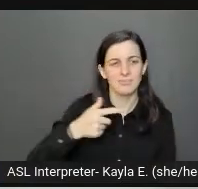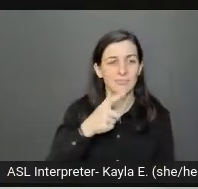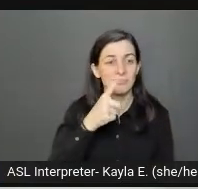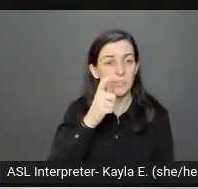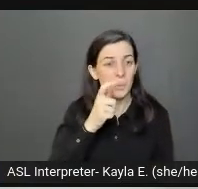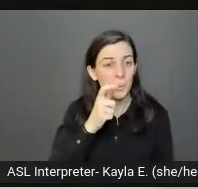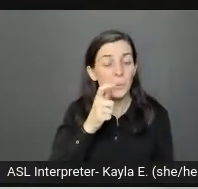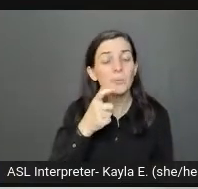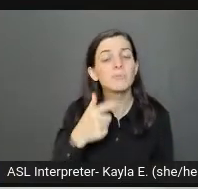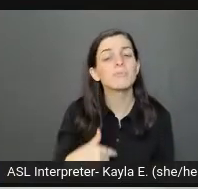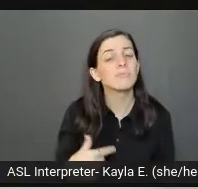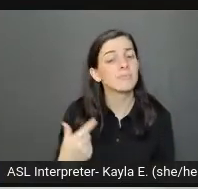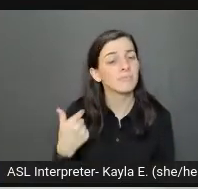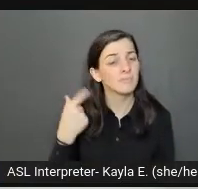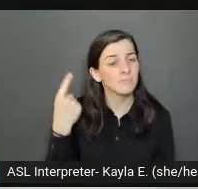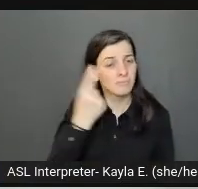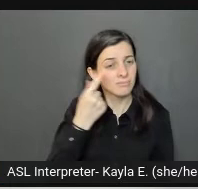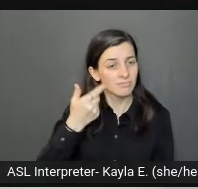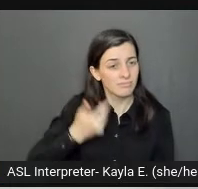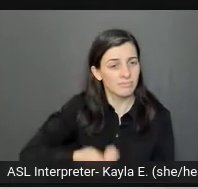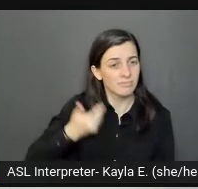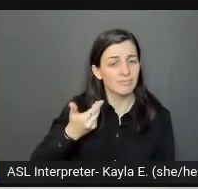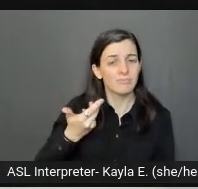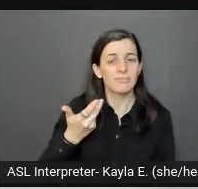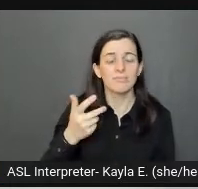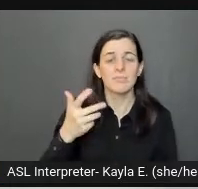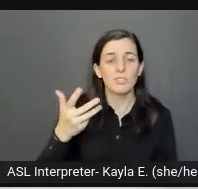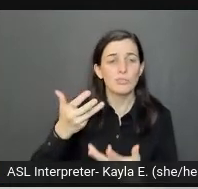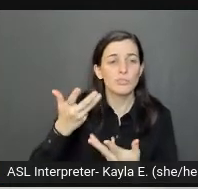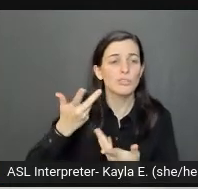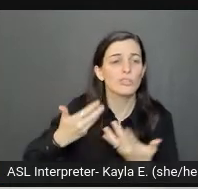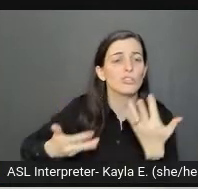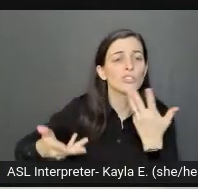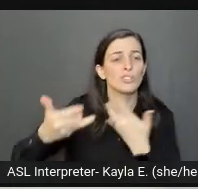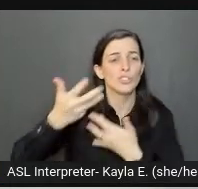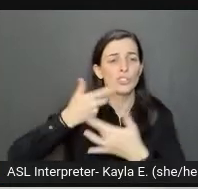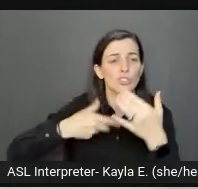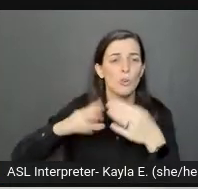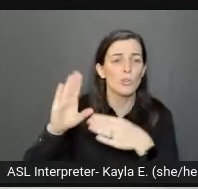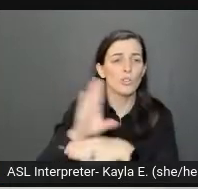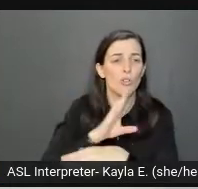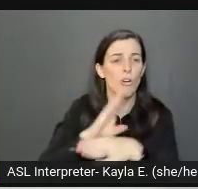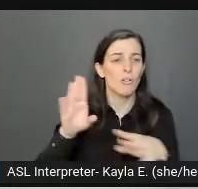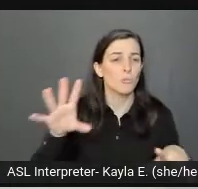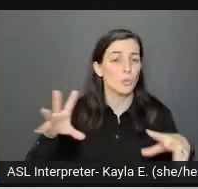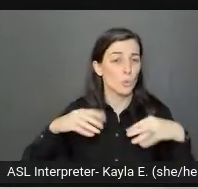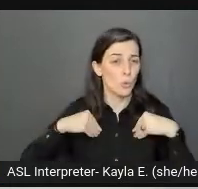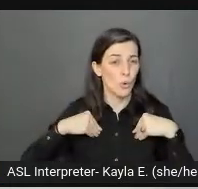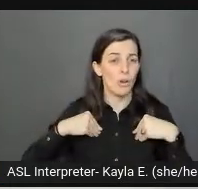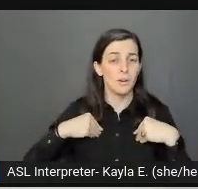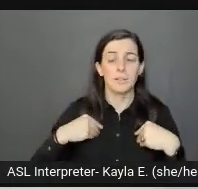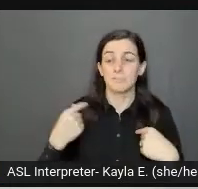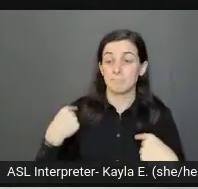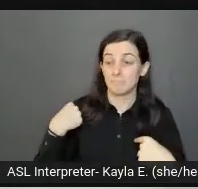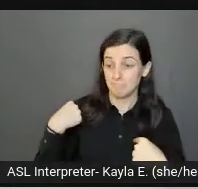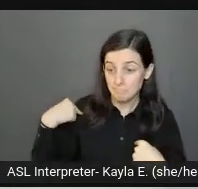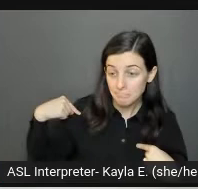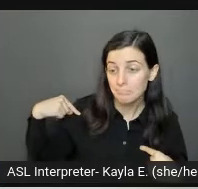I consider myself a social entrepreneur. I've been doing business and initiating different ideas